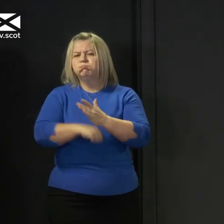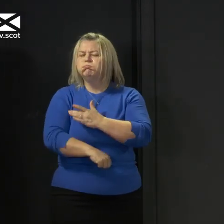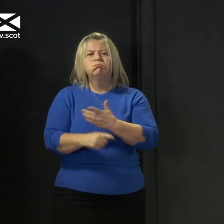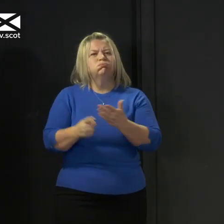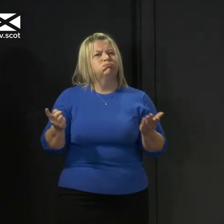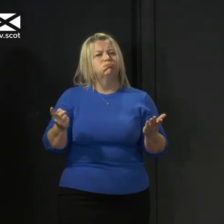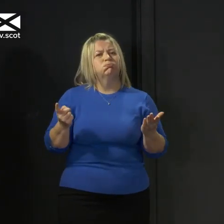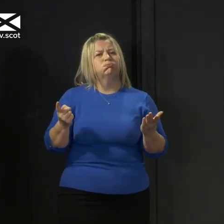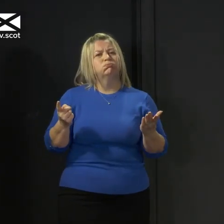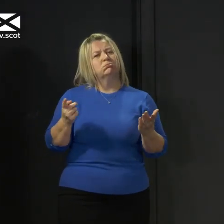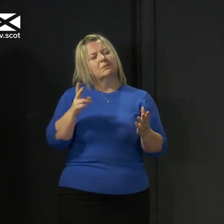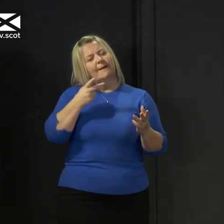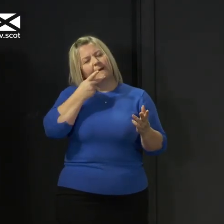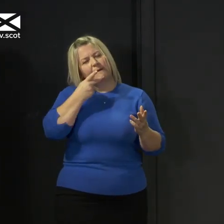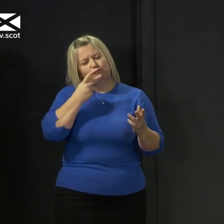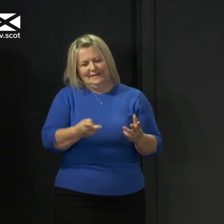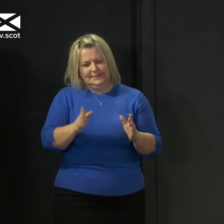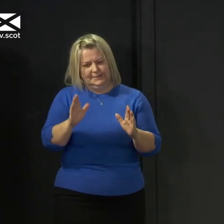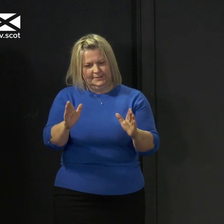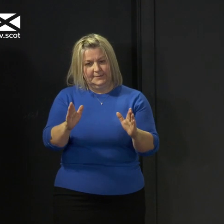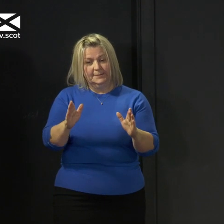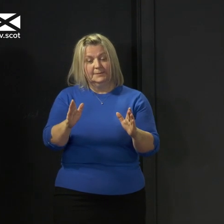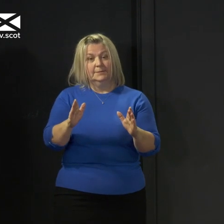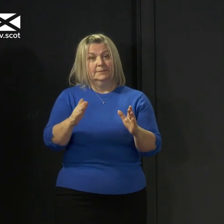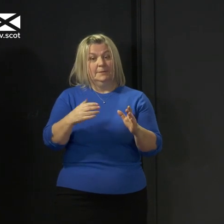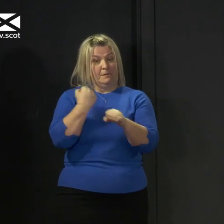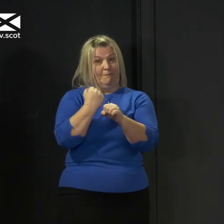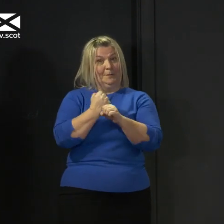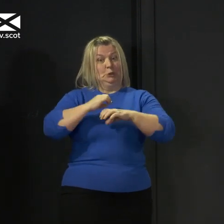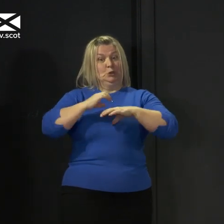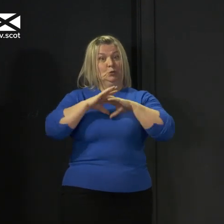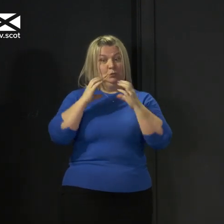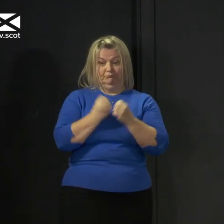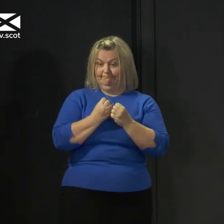stress that everything we are doing right now everything I am asking you to